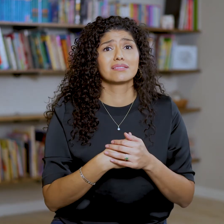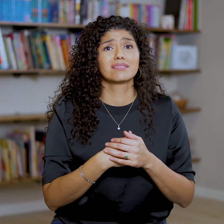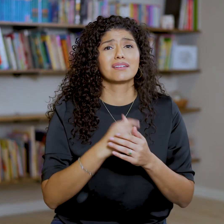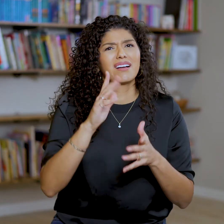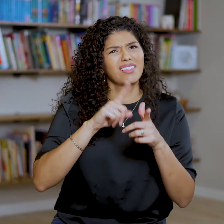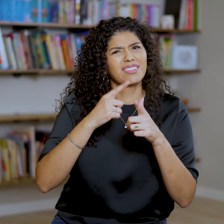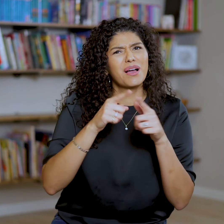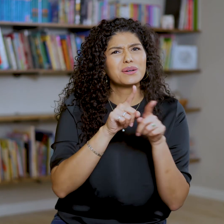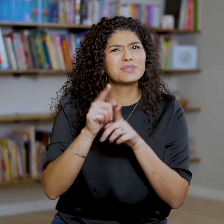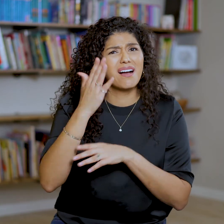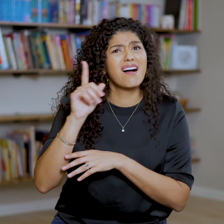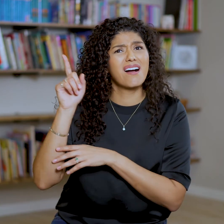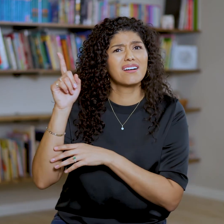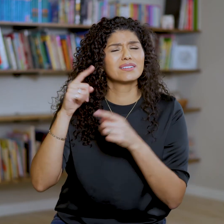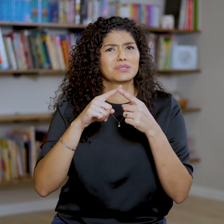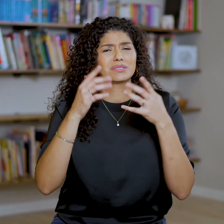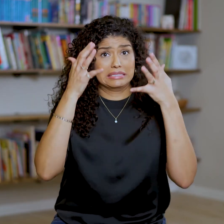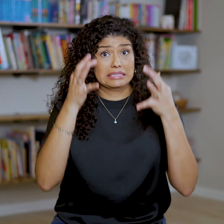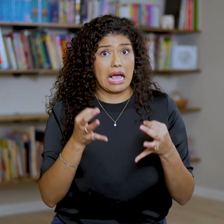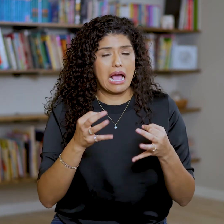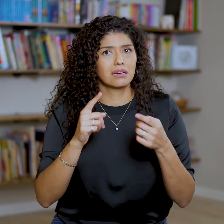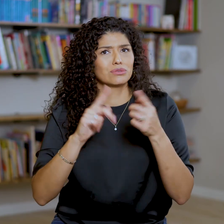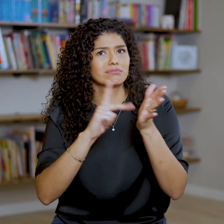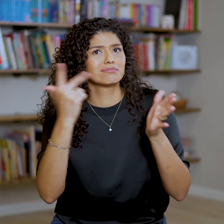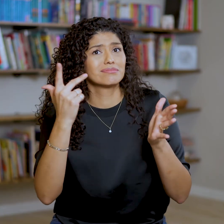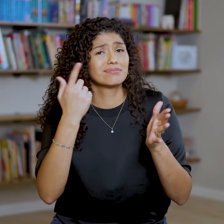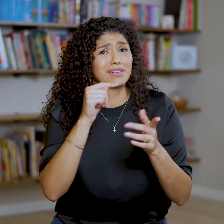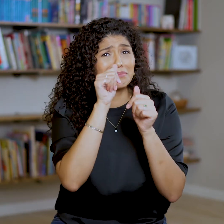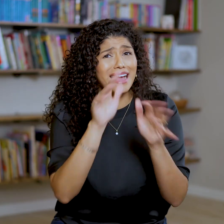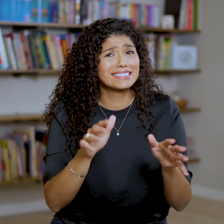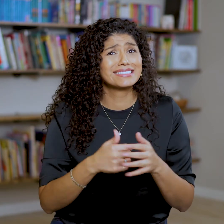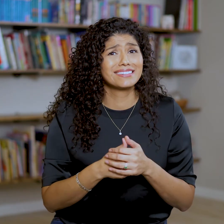Then, on top of that, God decides to triple the blessing—